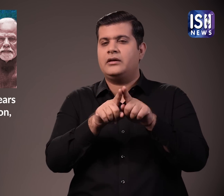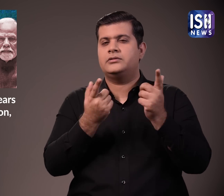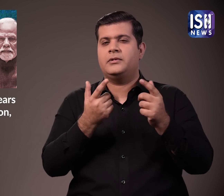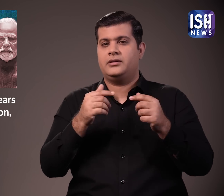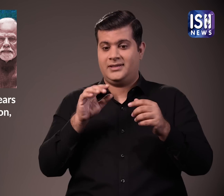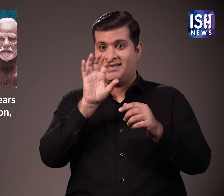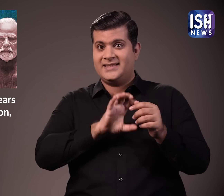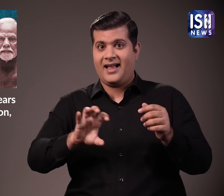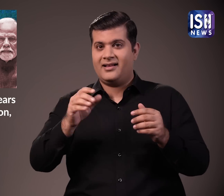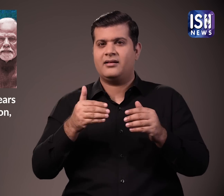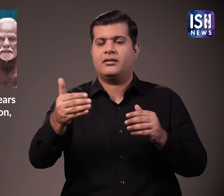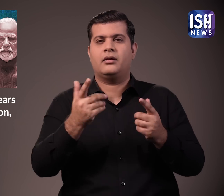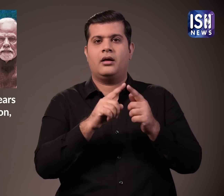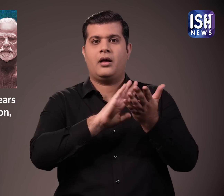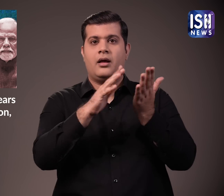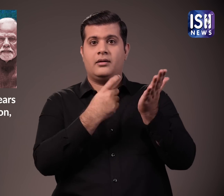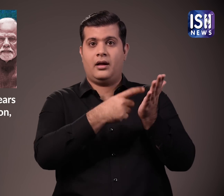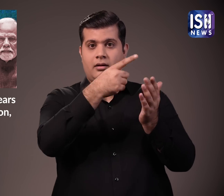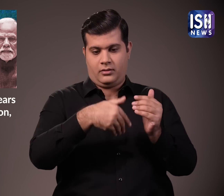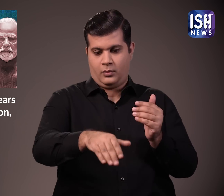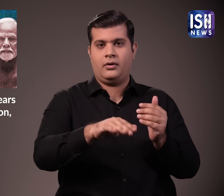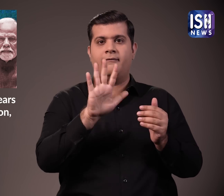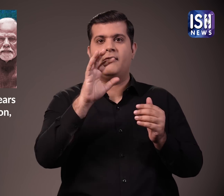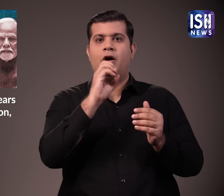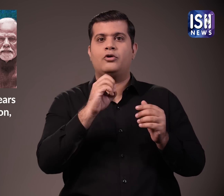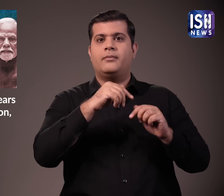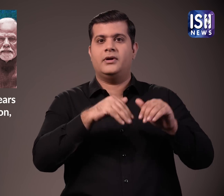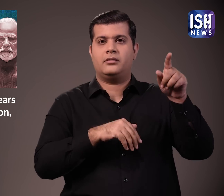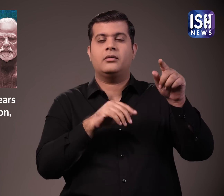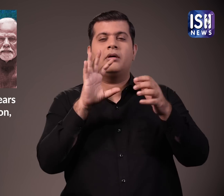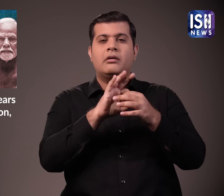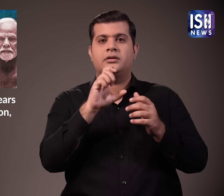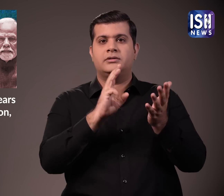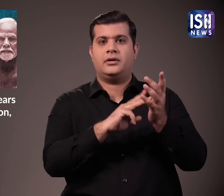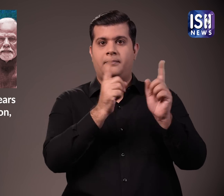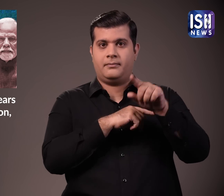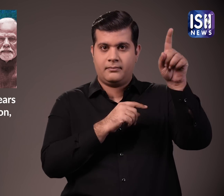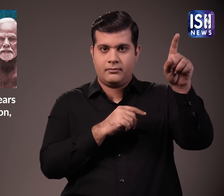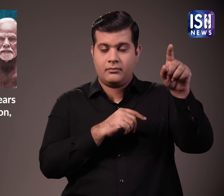For eg, assembly elections will be held in Haryana on 5th October,